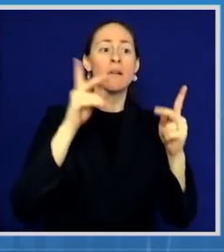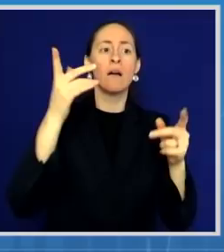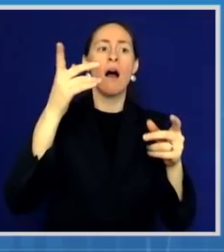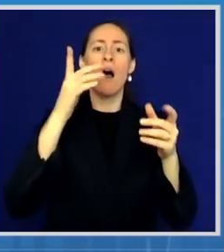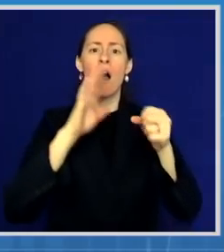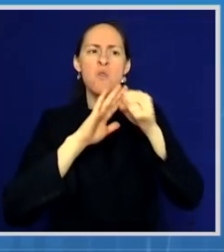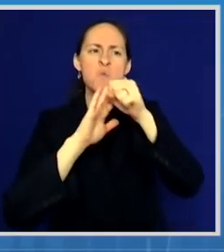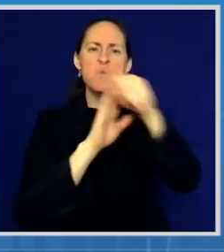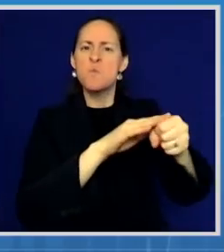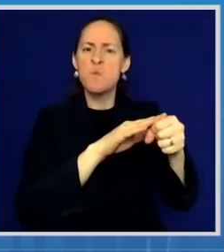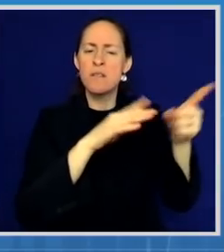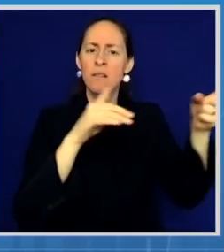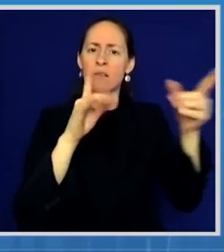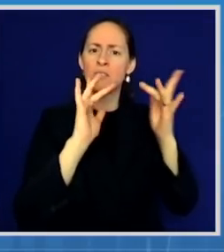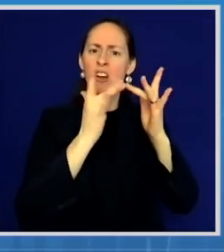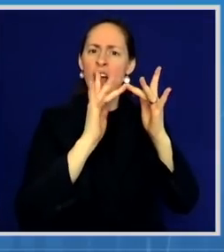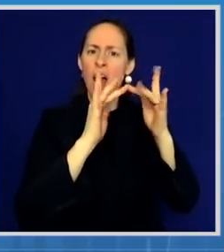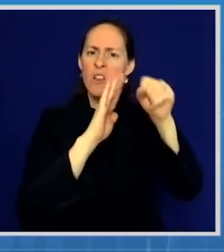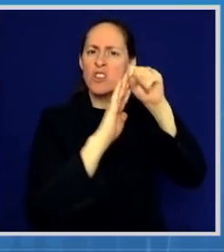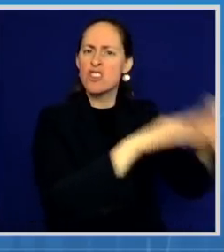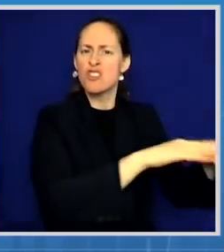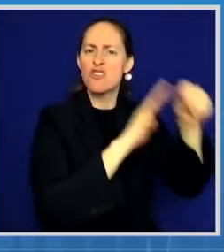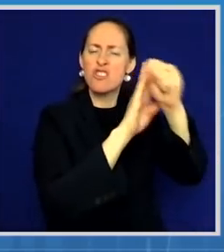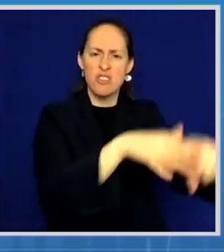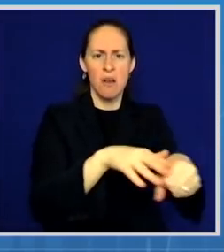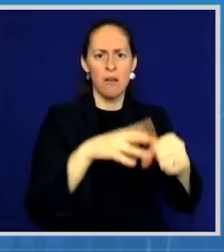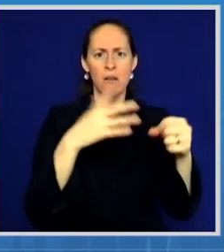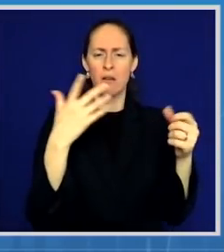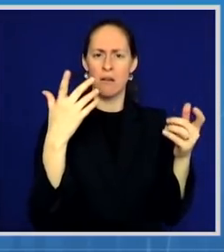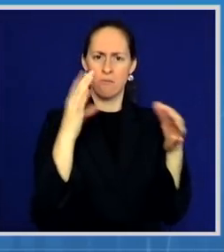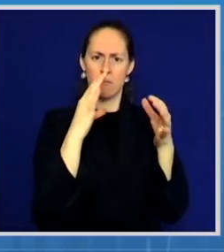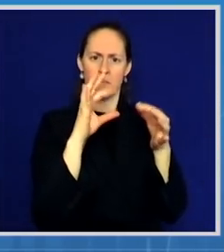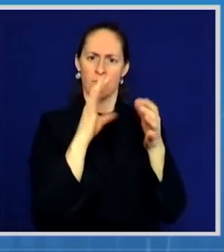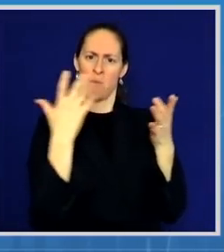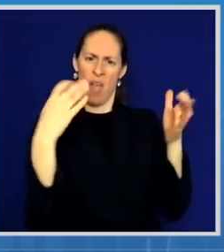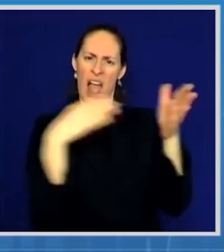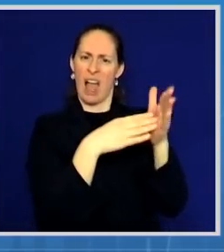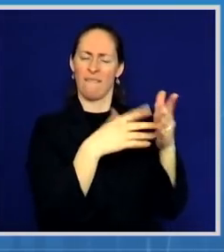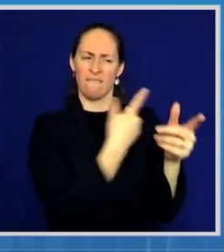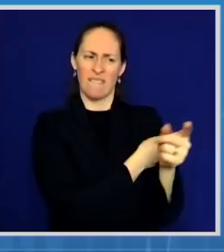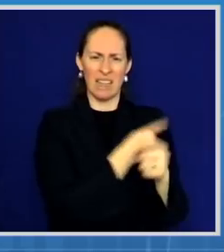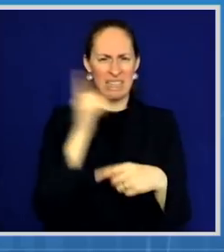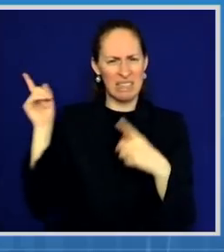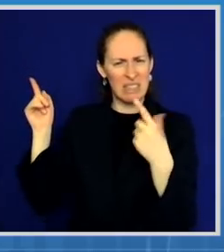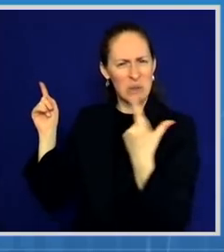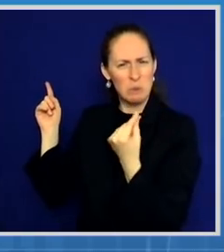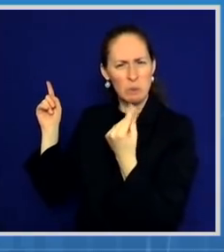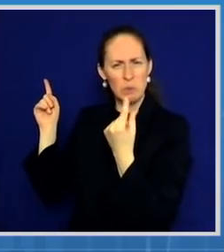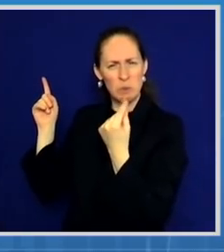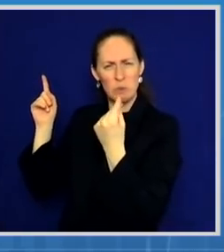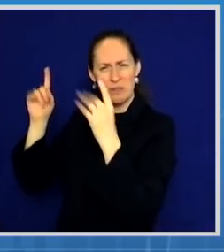is on stronger actions like that against a specific disinformation, not just sort of hesitancy in general?